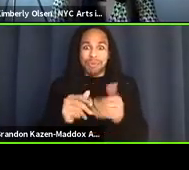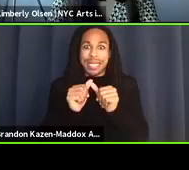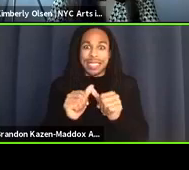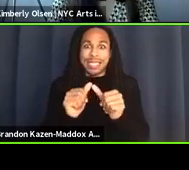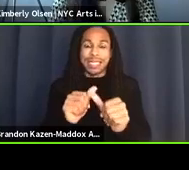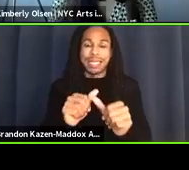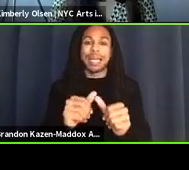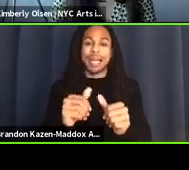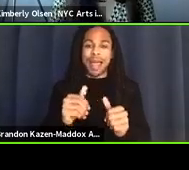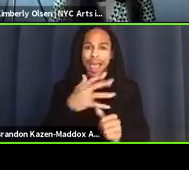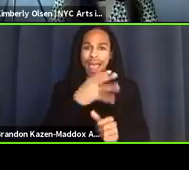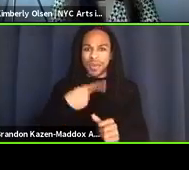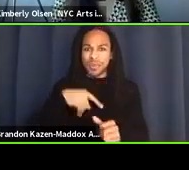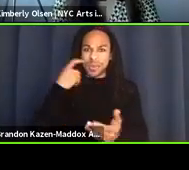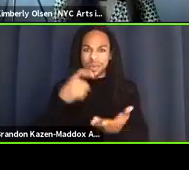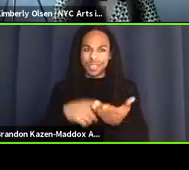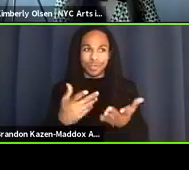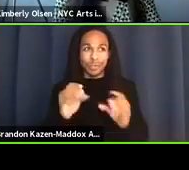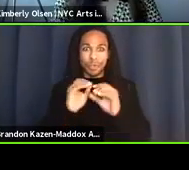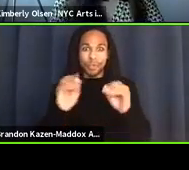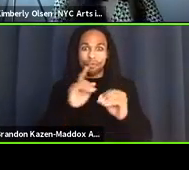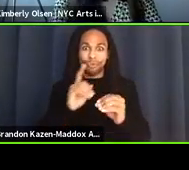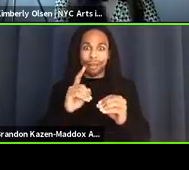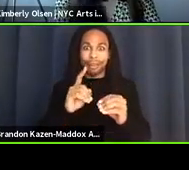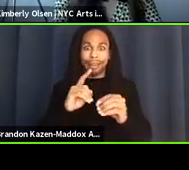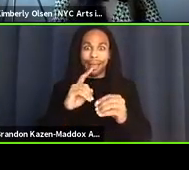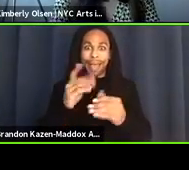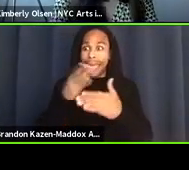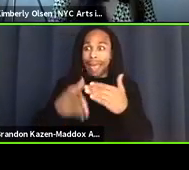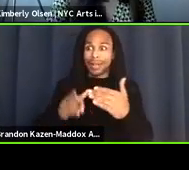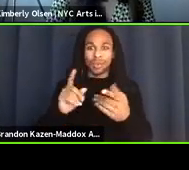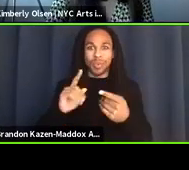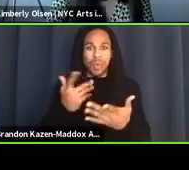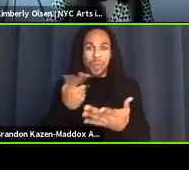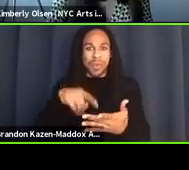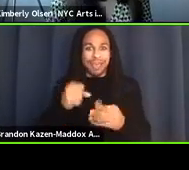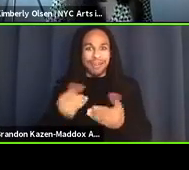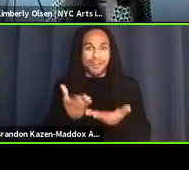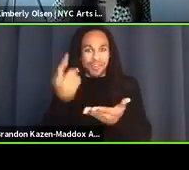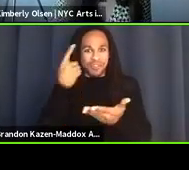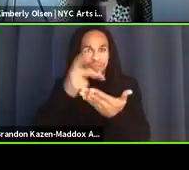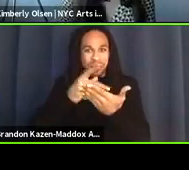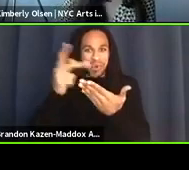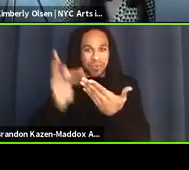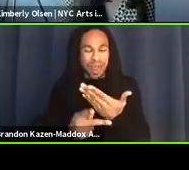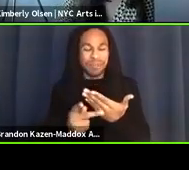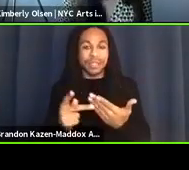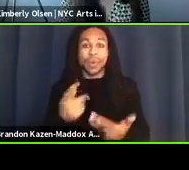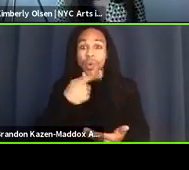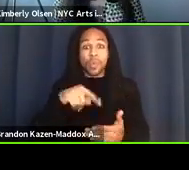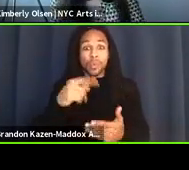The other thing I saw on the organization side was staff stepped up in all kinds of